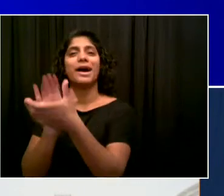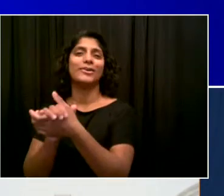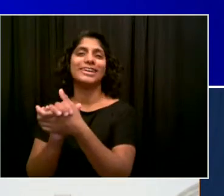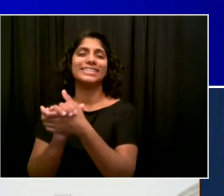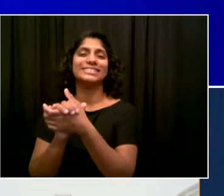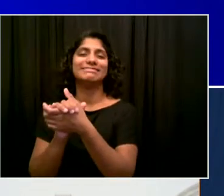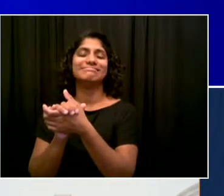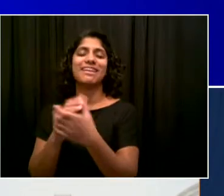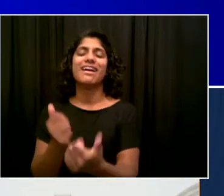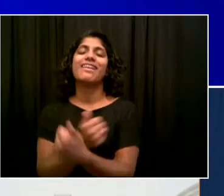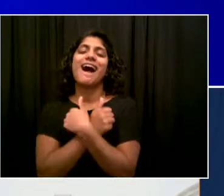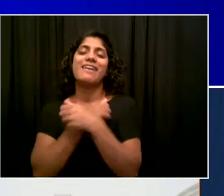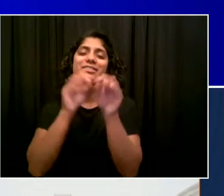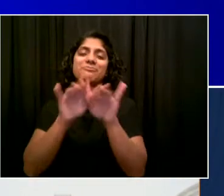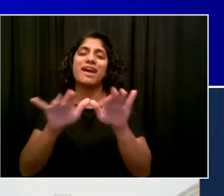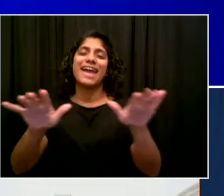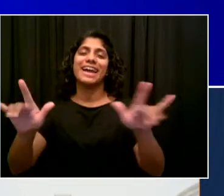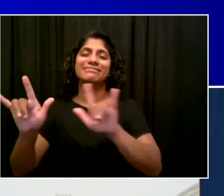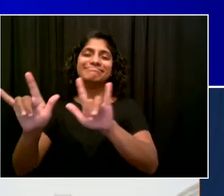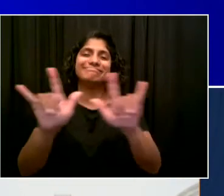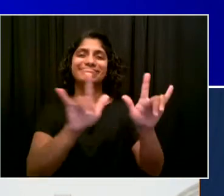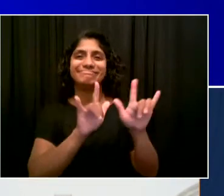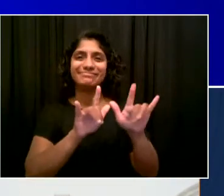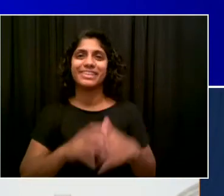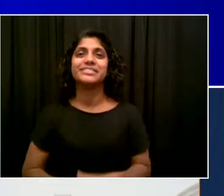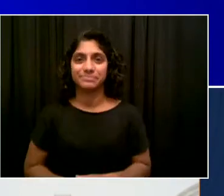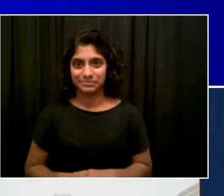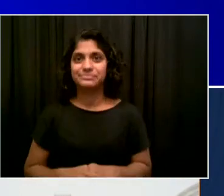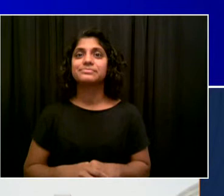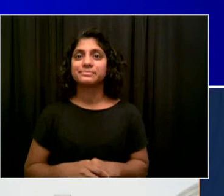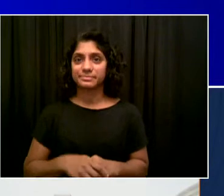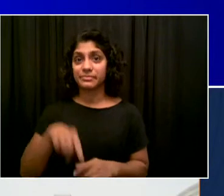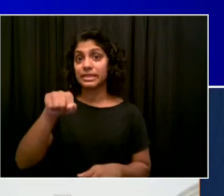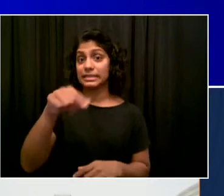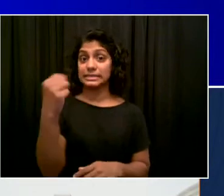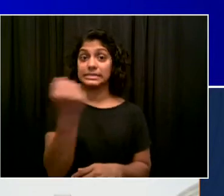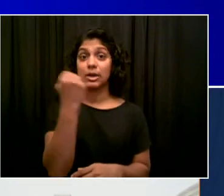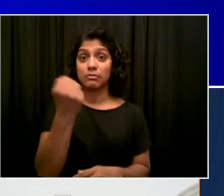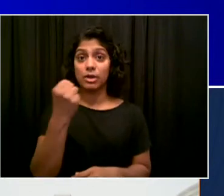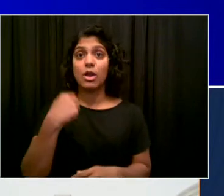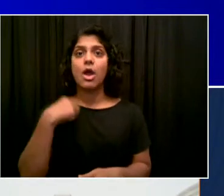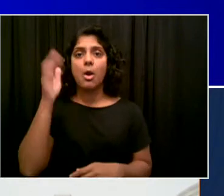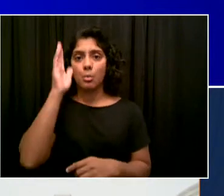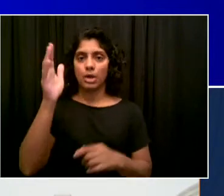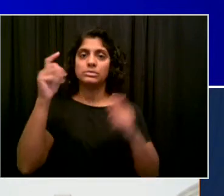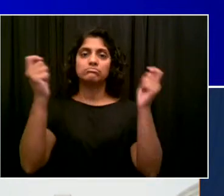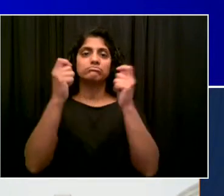LOVE IS IN THE AIR AND WHT A RFPEECTIT MING. JUST IN TIME FOR SATURDAY WHICH IS THE 10th ANNIVERSARY OF MARRIAGE